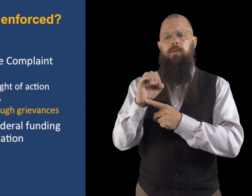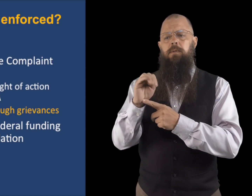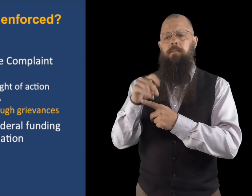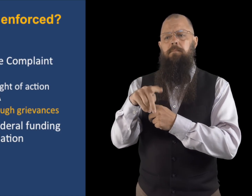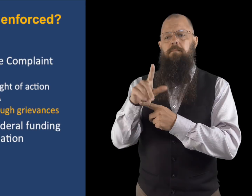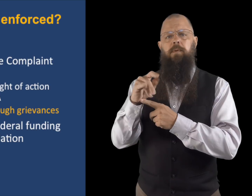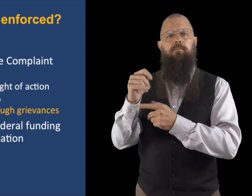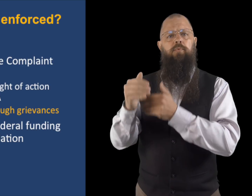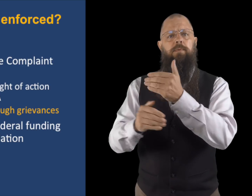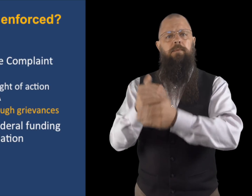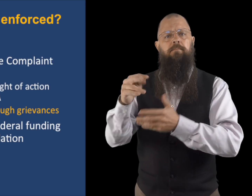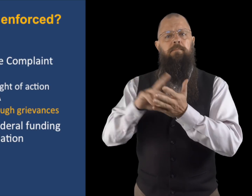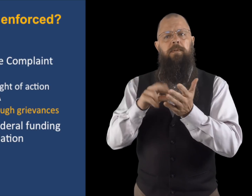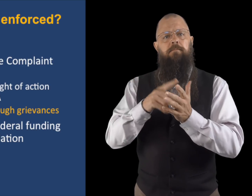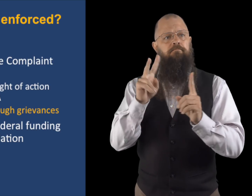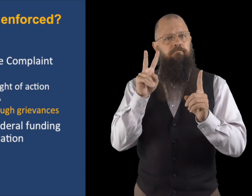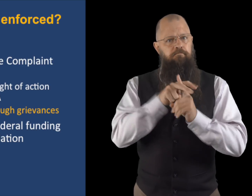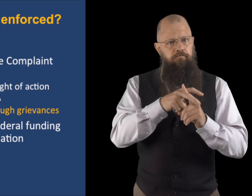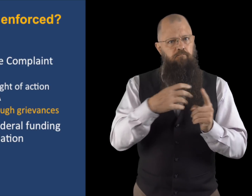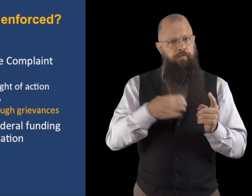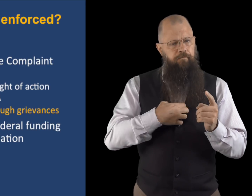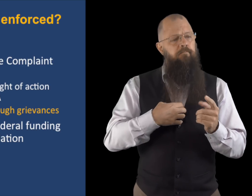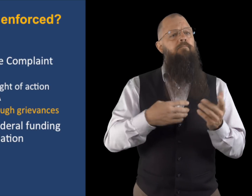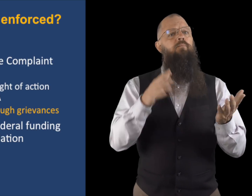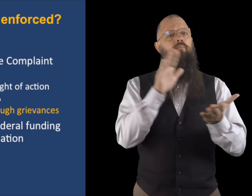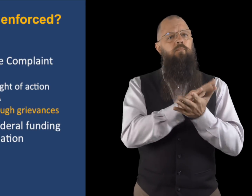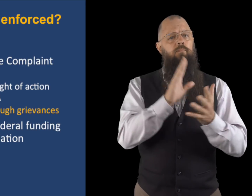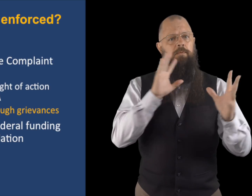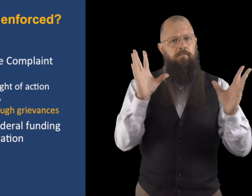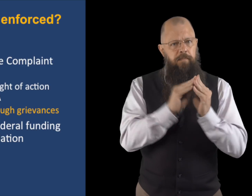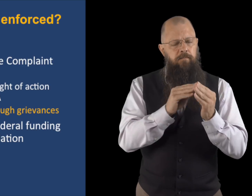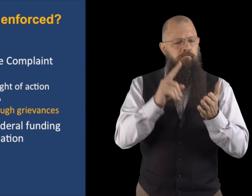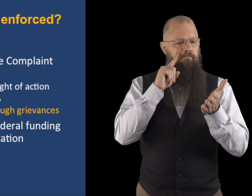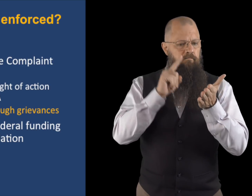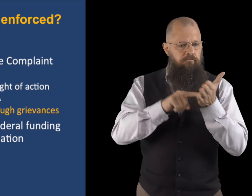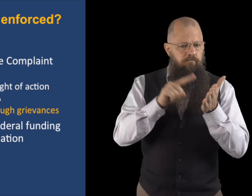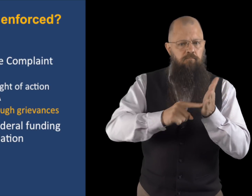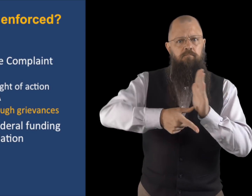to as an Administrative Complaint Process. This means that the grievance is